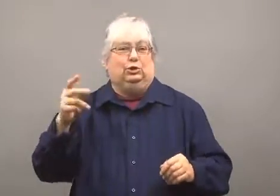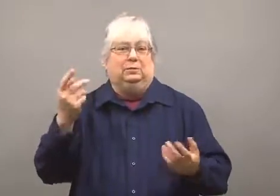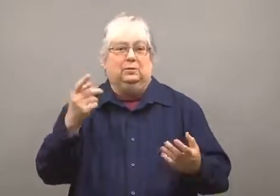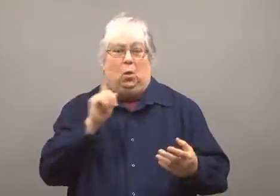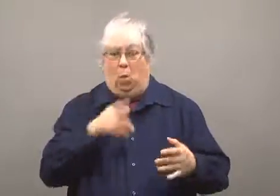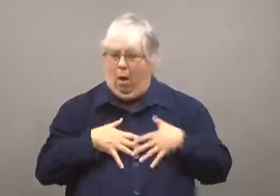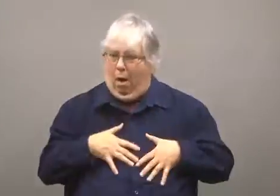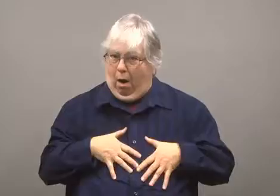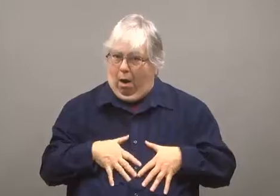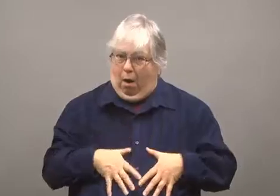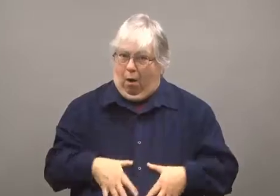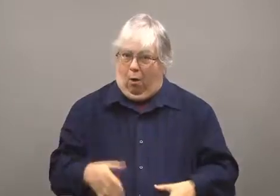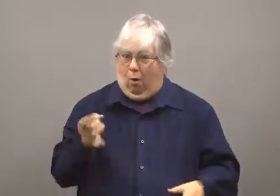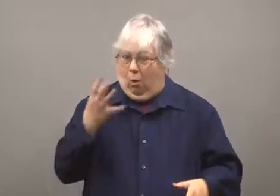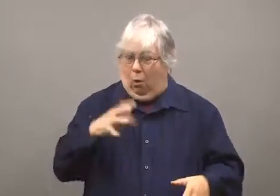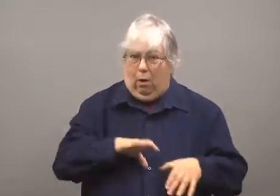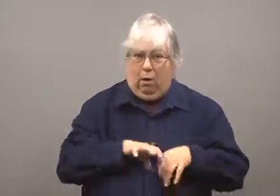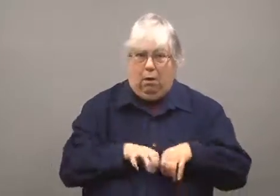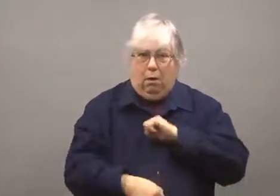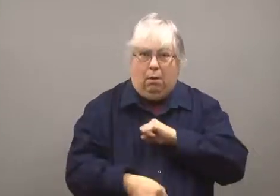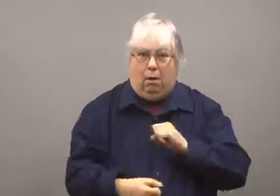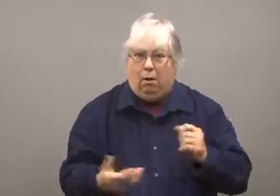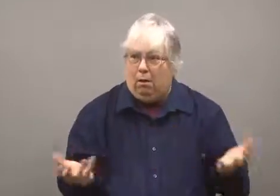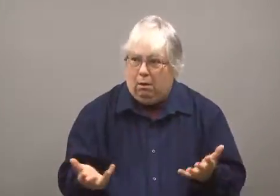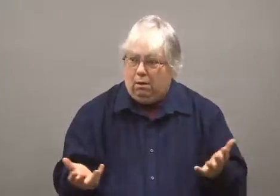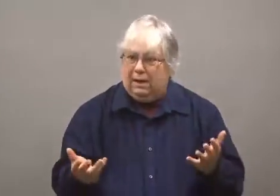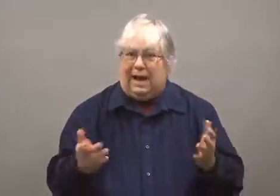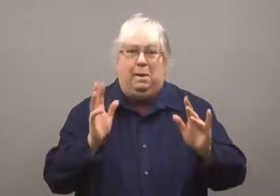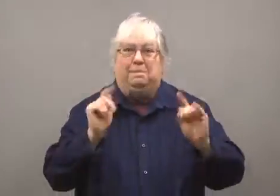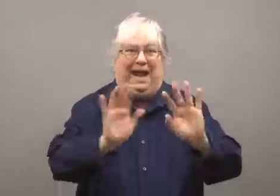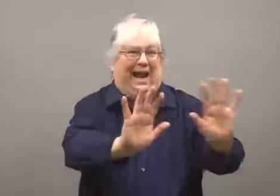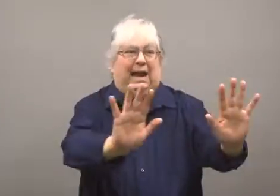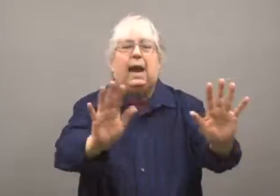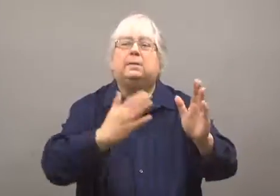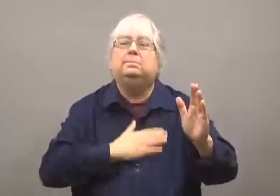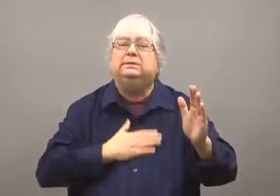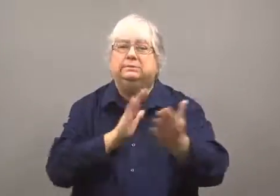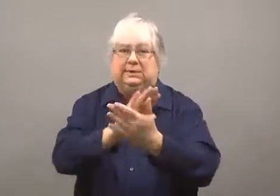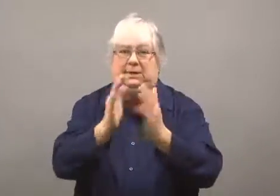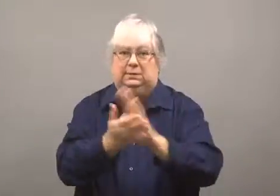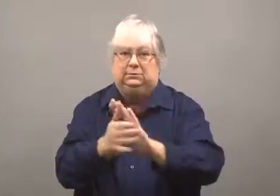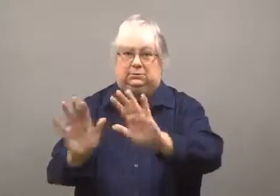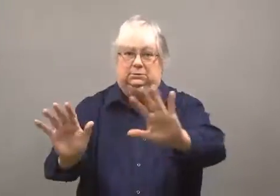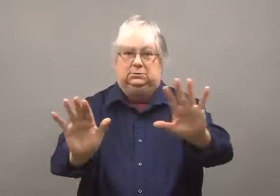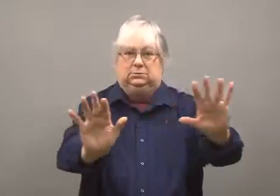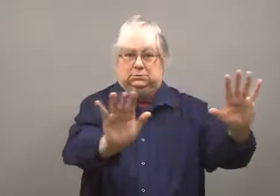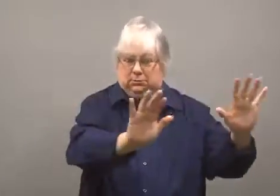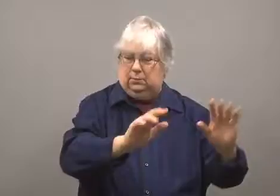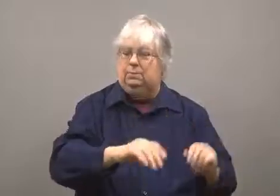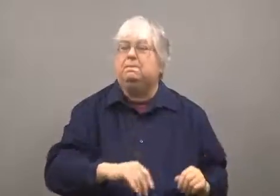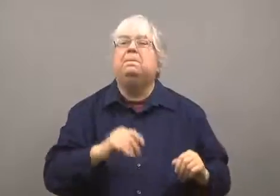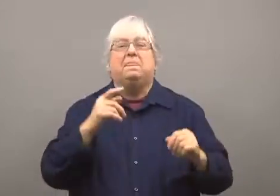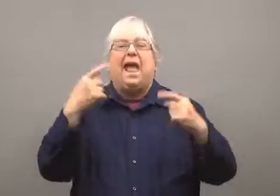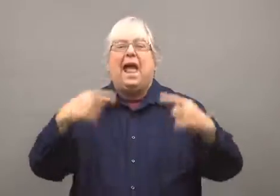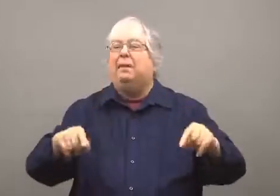were disheartened and heartbroken by the decision. However, they asked for peace.